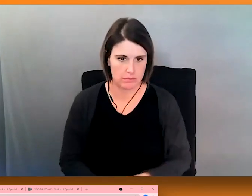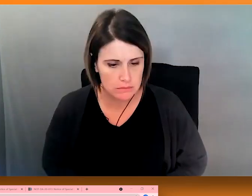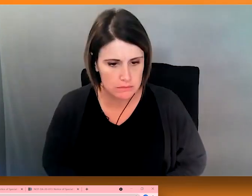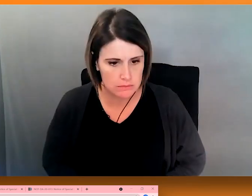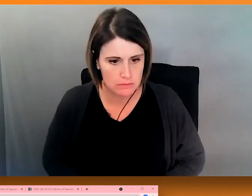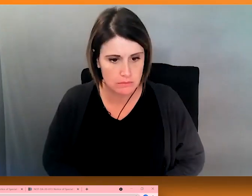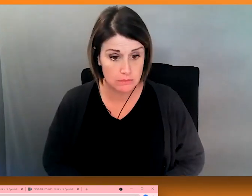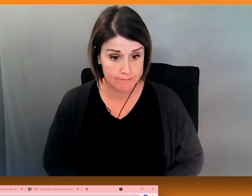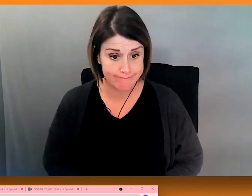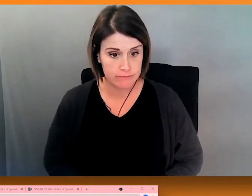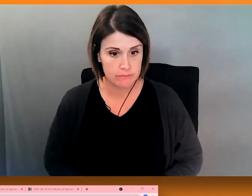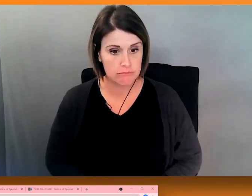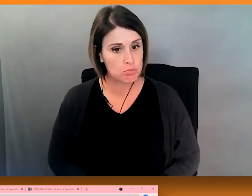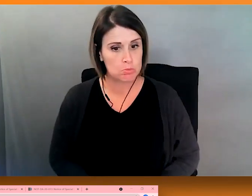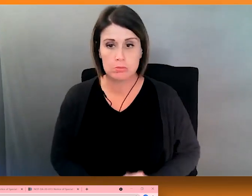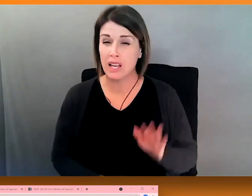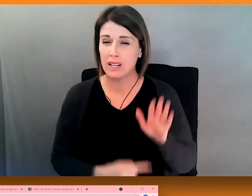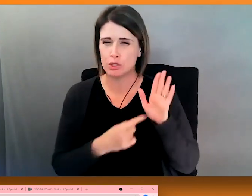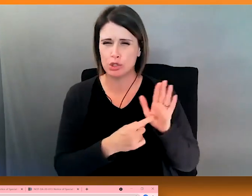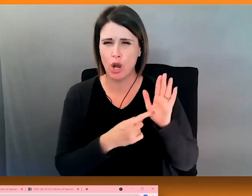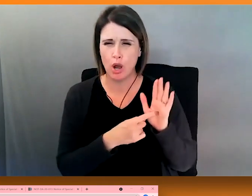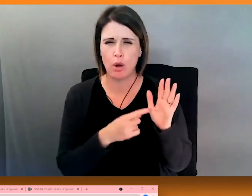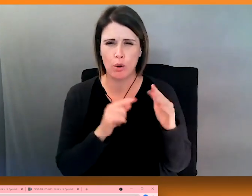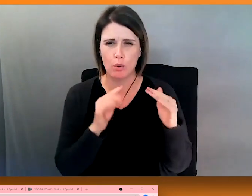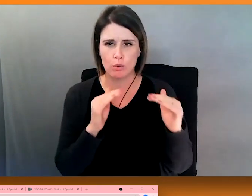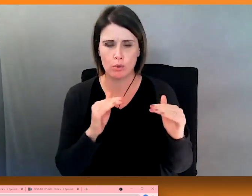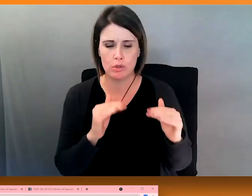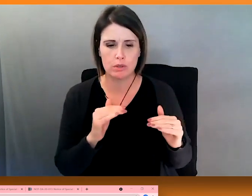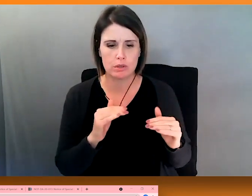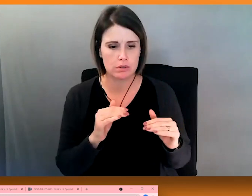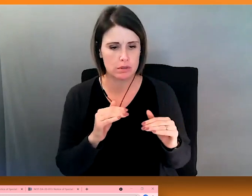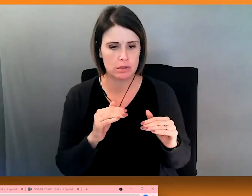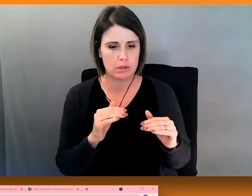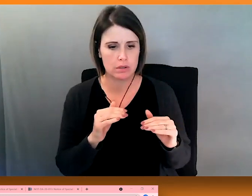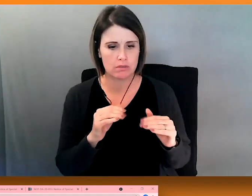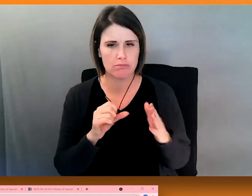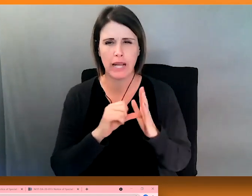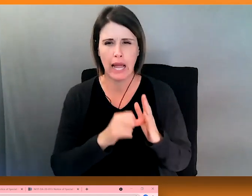And I'm just going to scroll down and highlight a couple things when you look at the detail page.